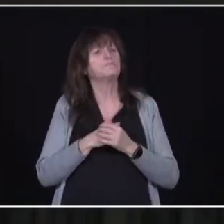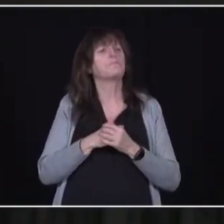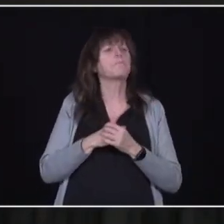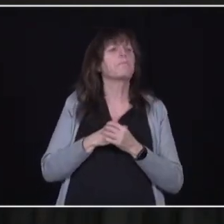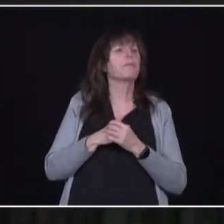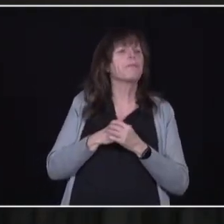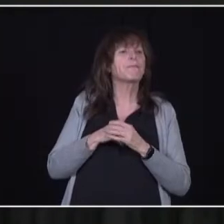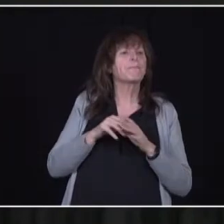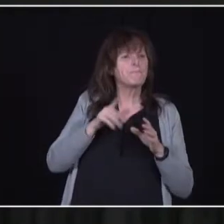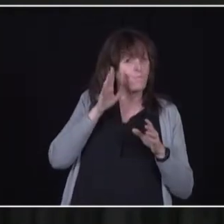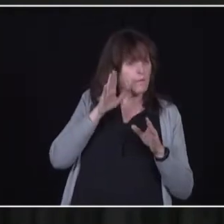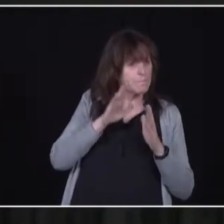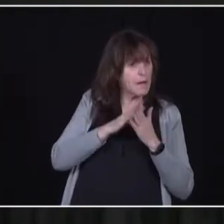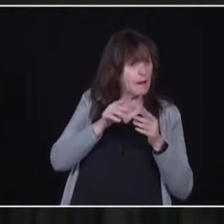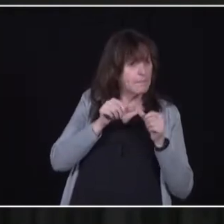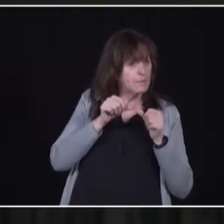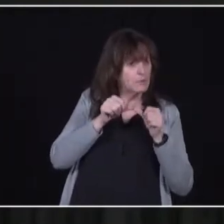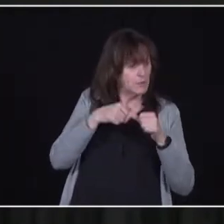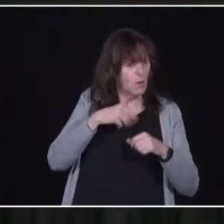We need to keep that three dollars an hour